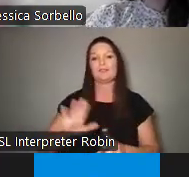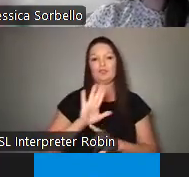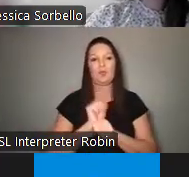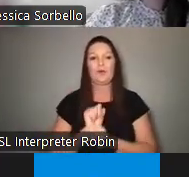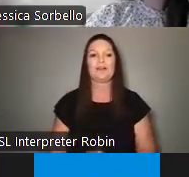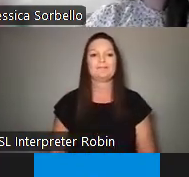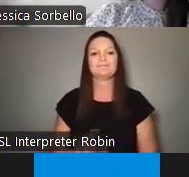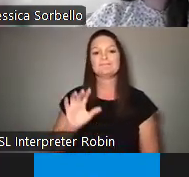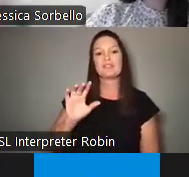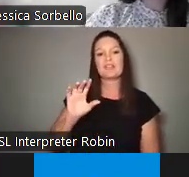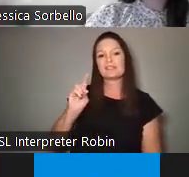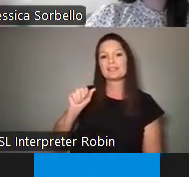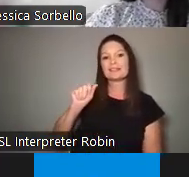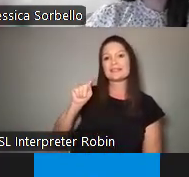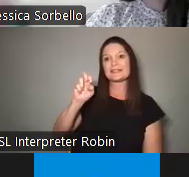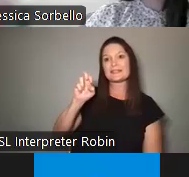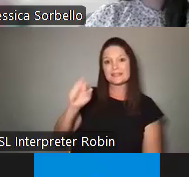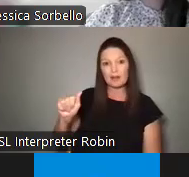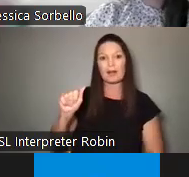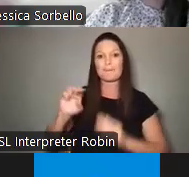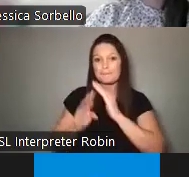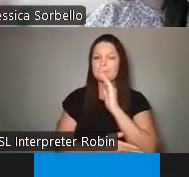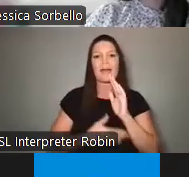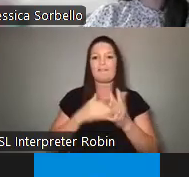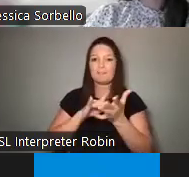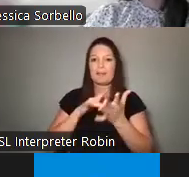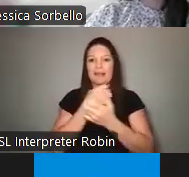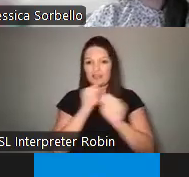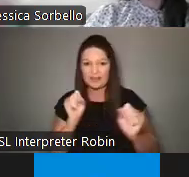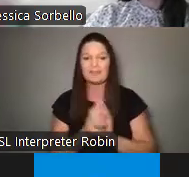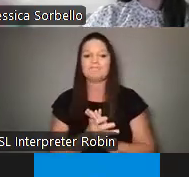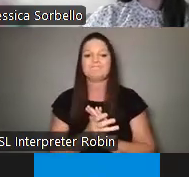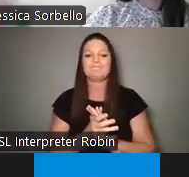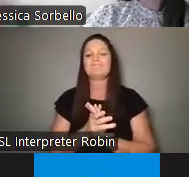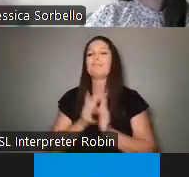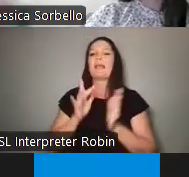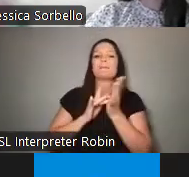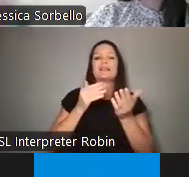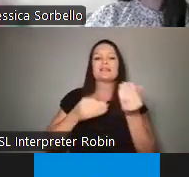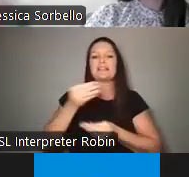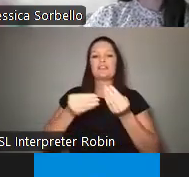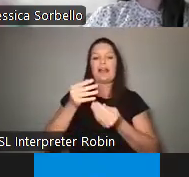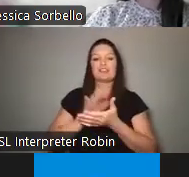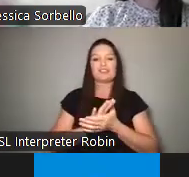interactions, test strips an narcan available for all. In that very universal approach. Safe storage of medication.